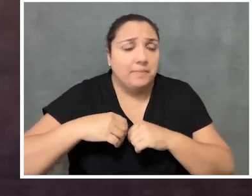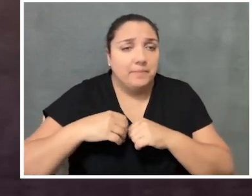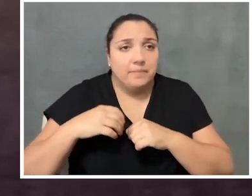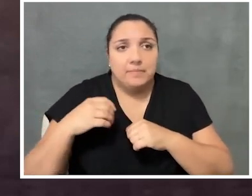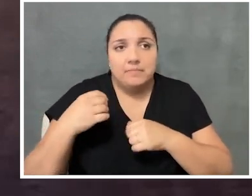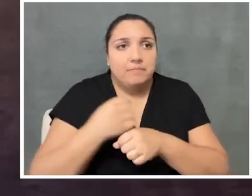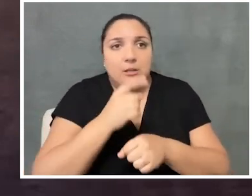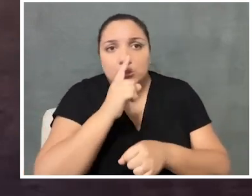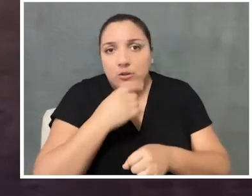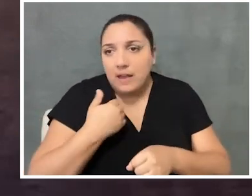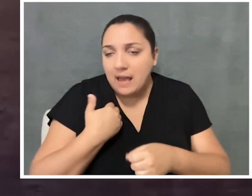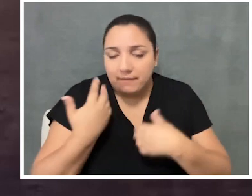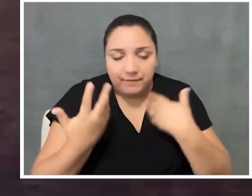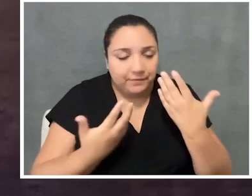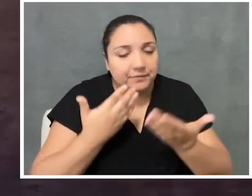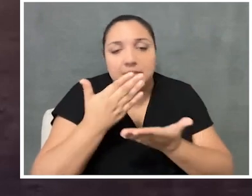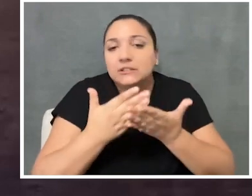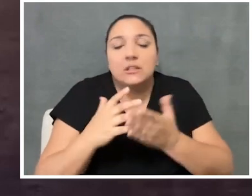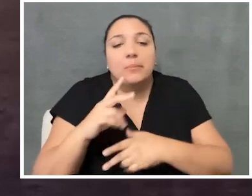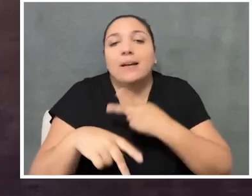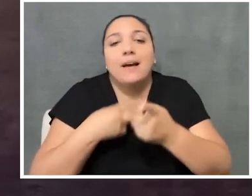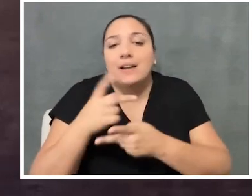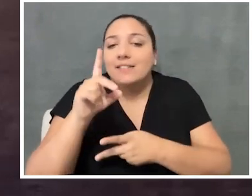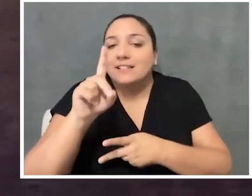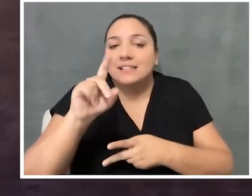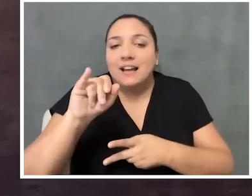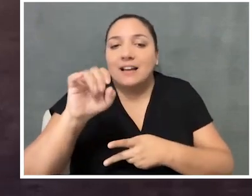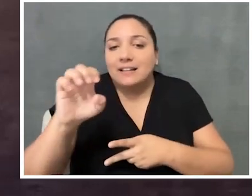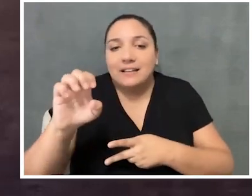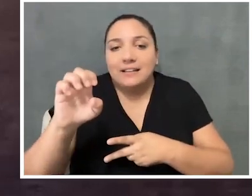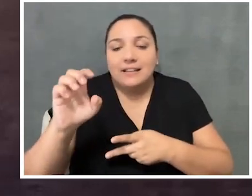of DIE coordination within their entire community.